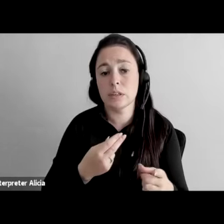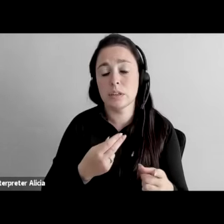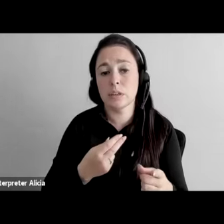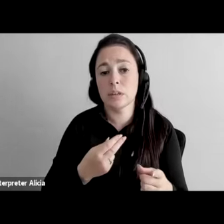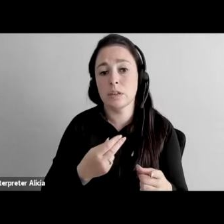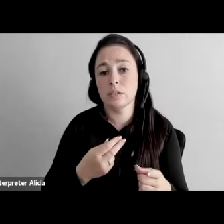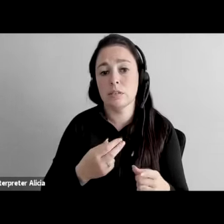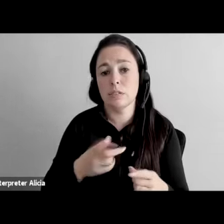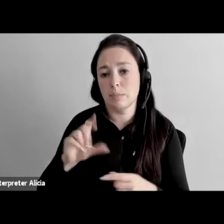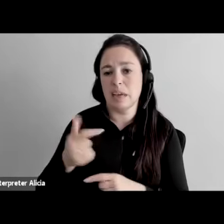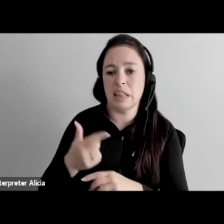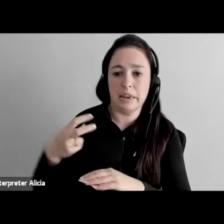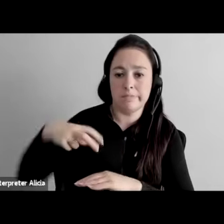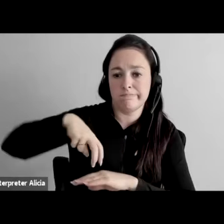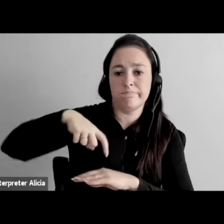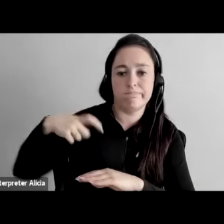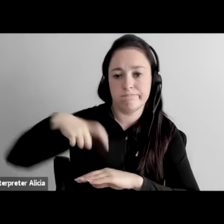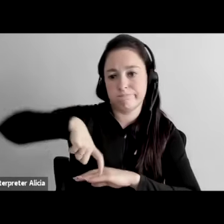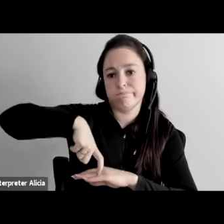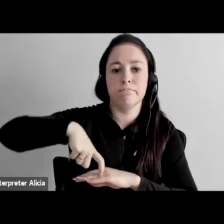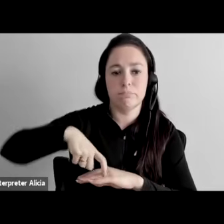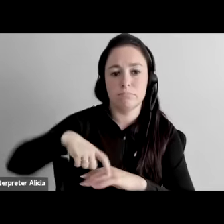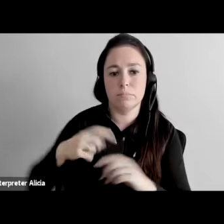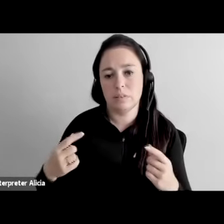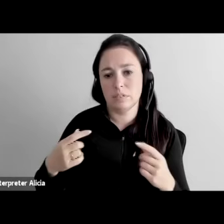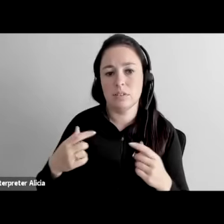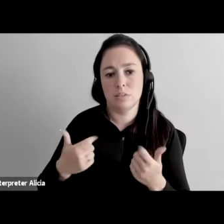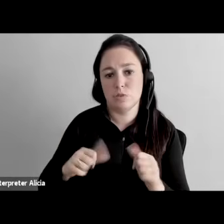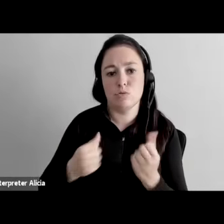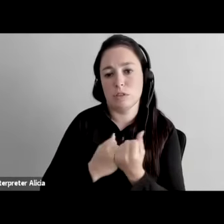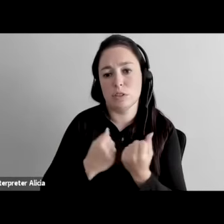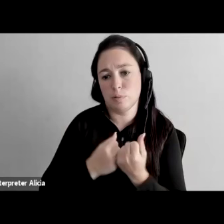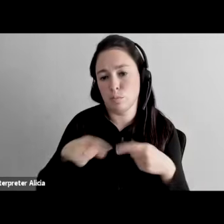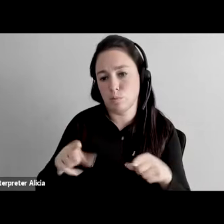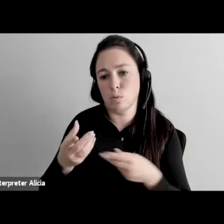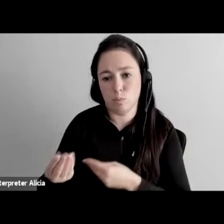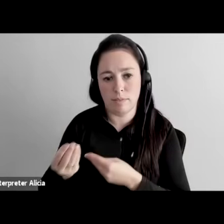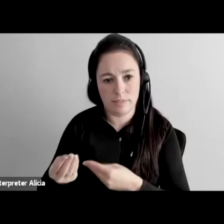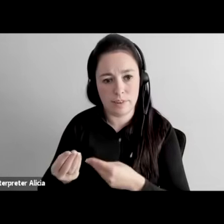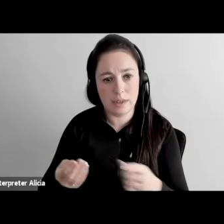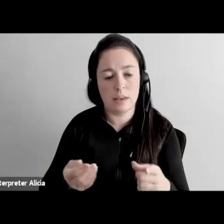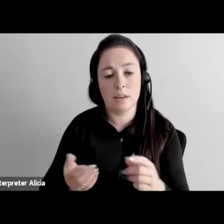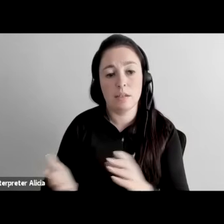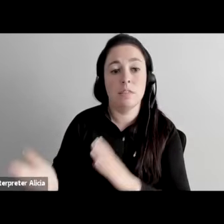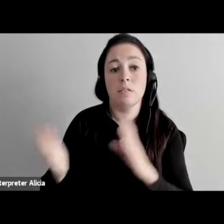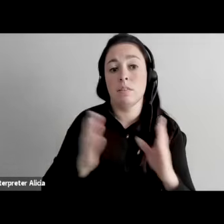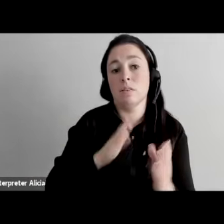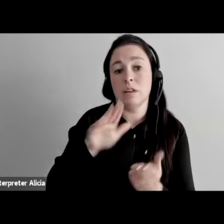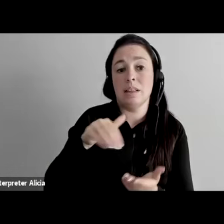him nurse and like a modified cross cradle the center picture of him is with a bottle of breast milk